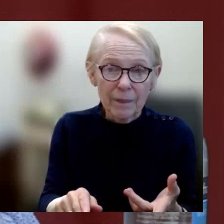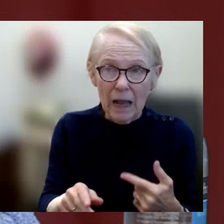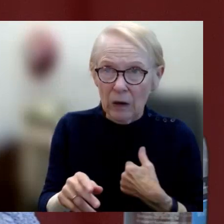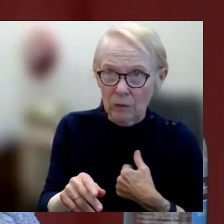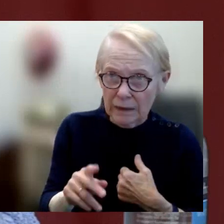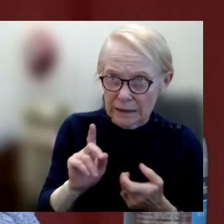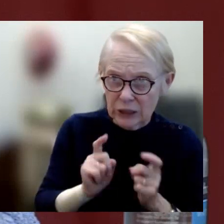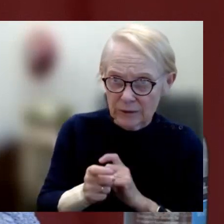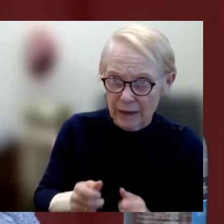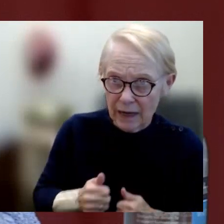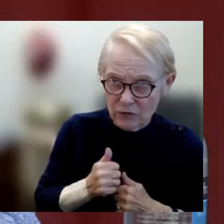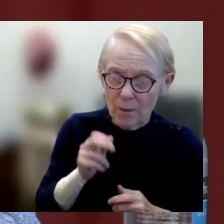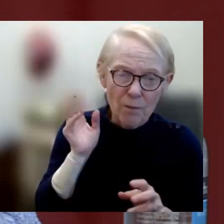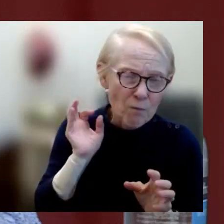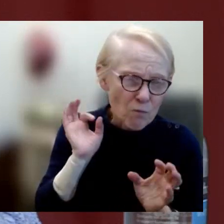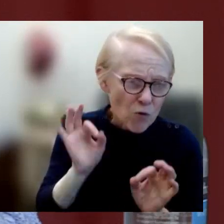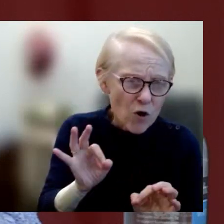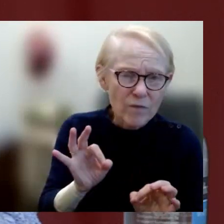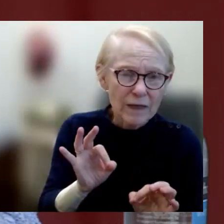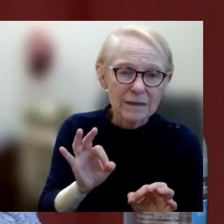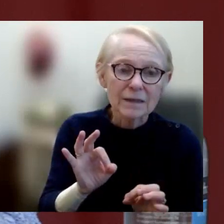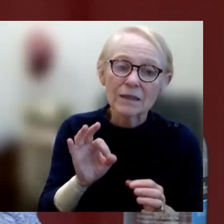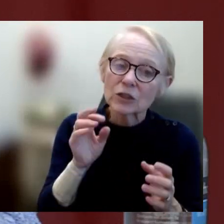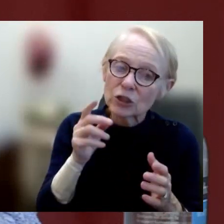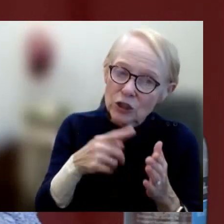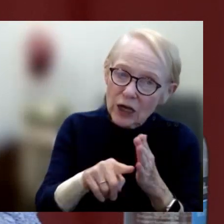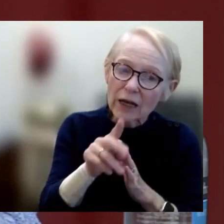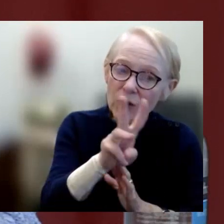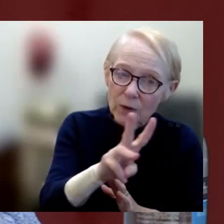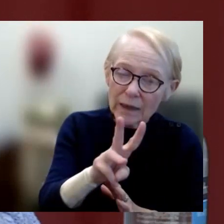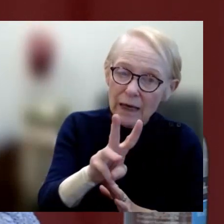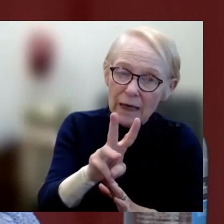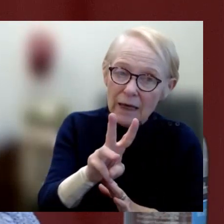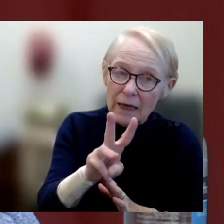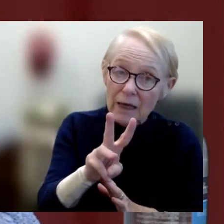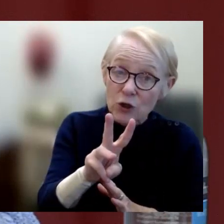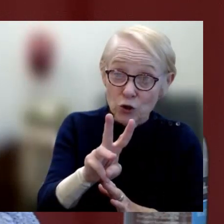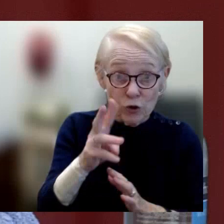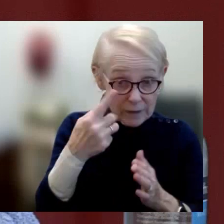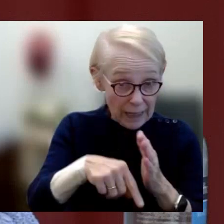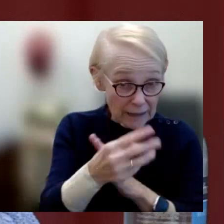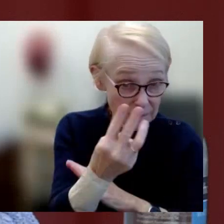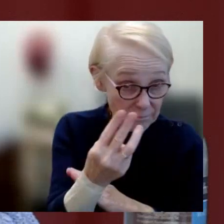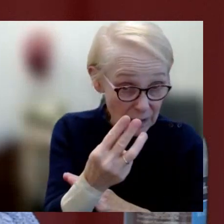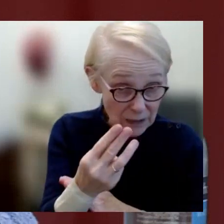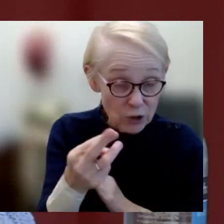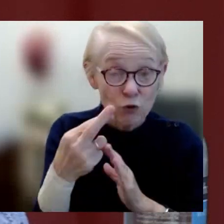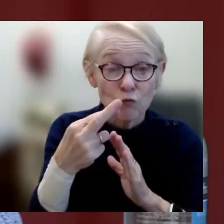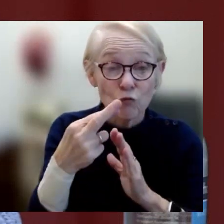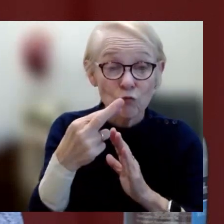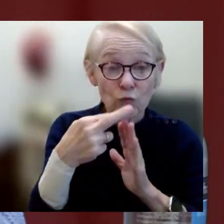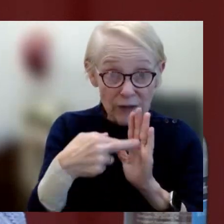website to check and you have until Monday to register or change your address so make sure